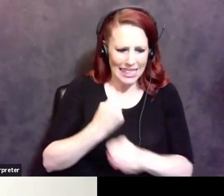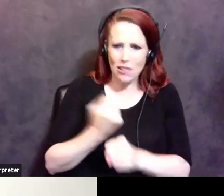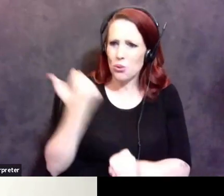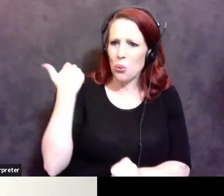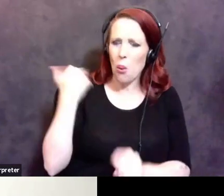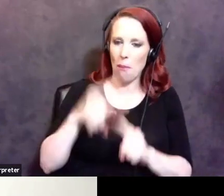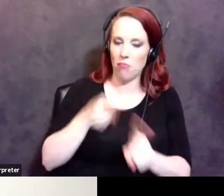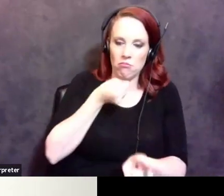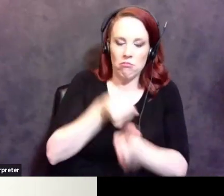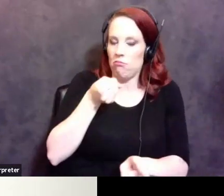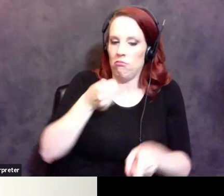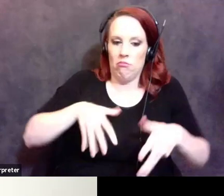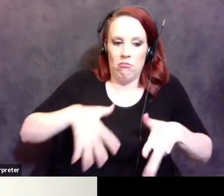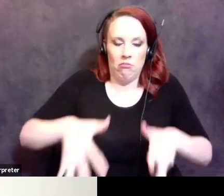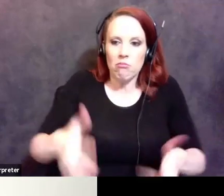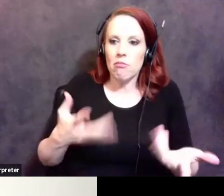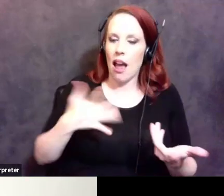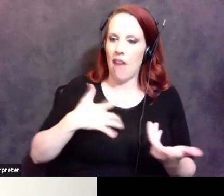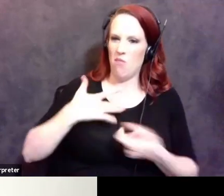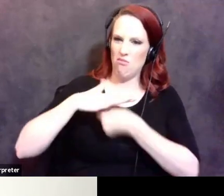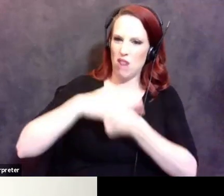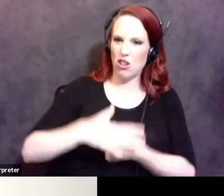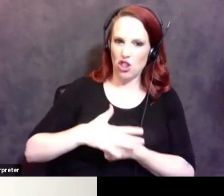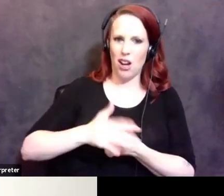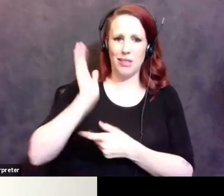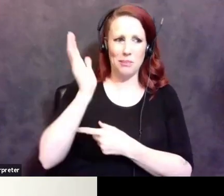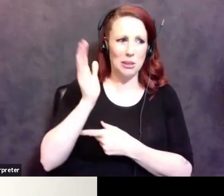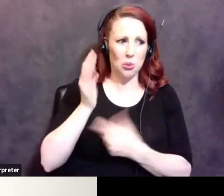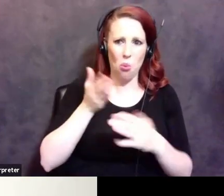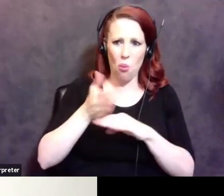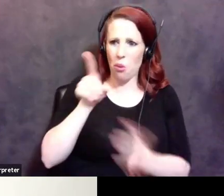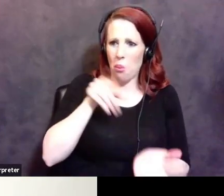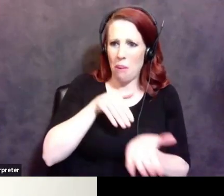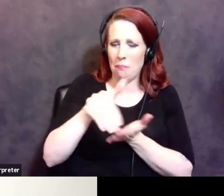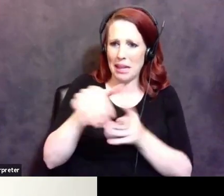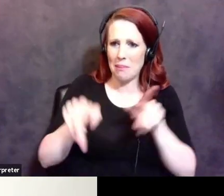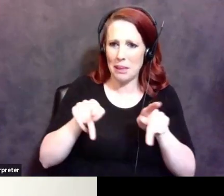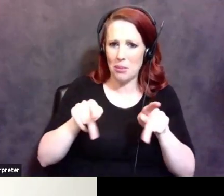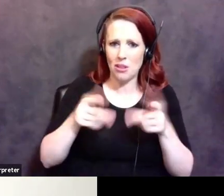think it was the pressure of speaking to a million people and it turns out it has been